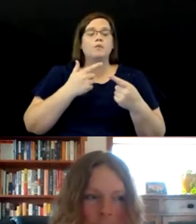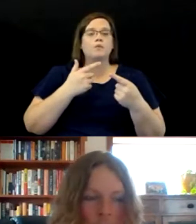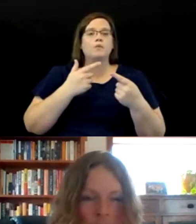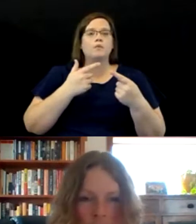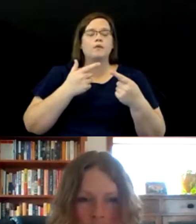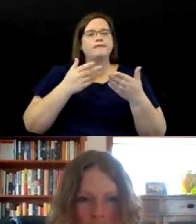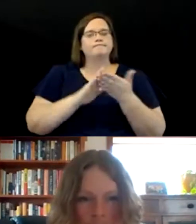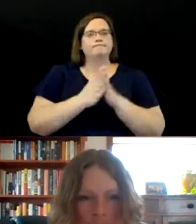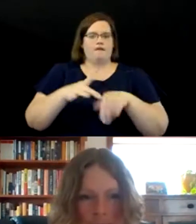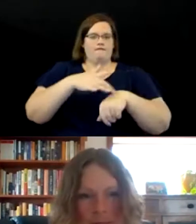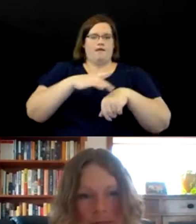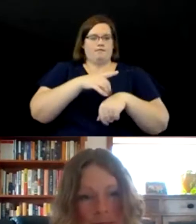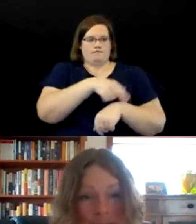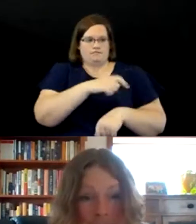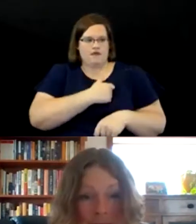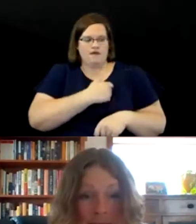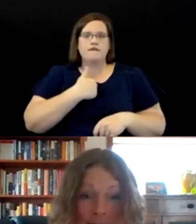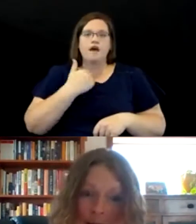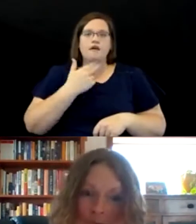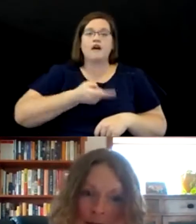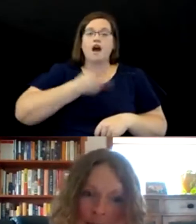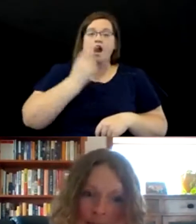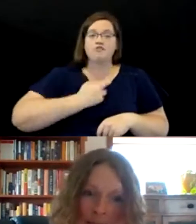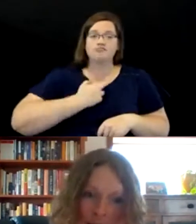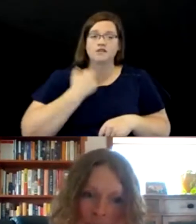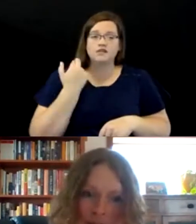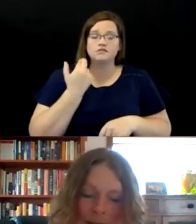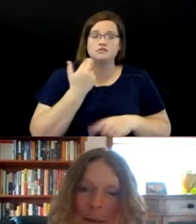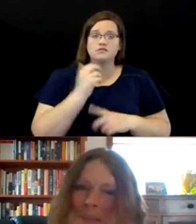we required people to attest that they have a high-risk condition, but that